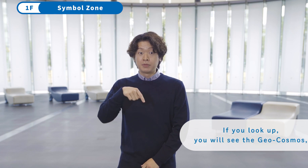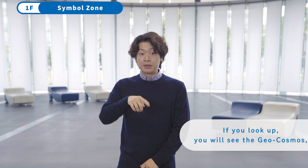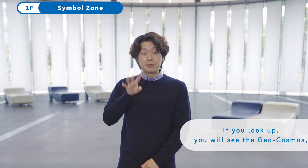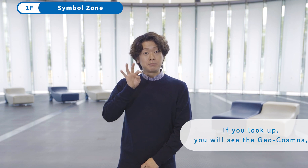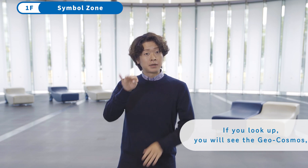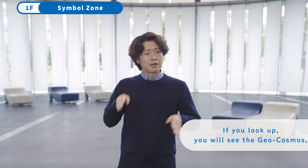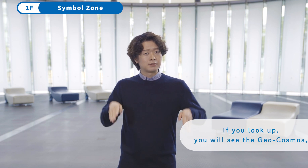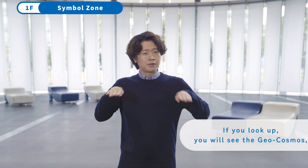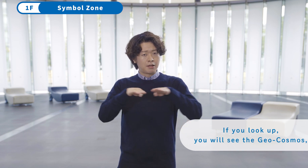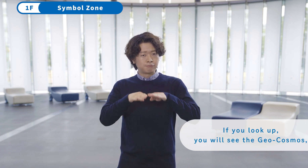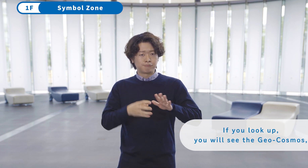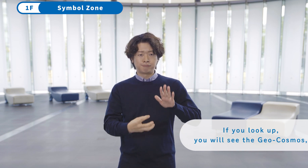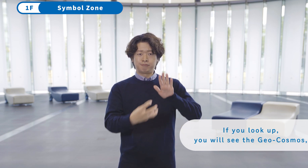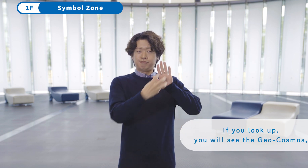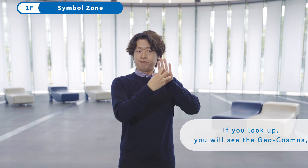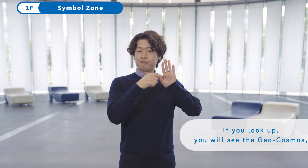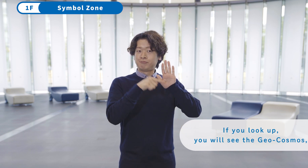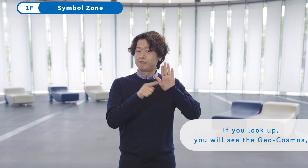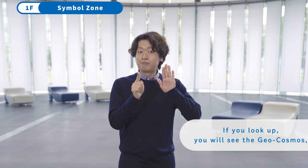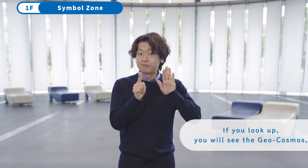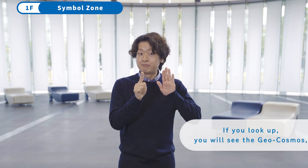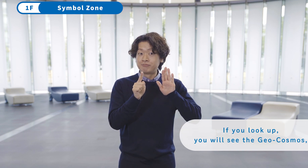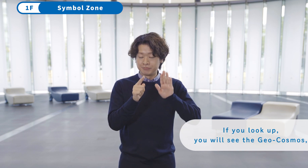If you look up, you will see the Geo-Cosmos,